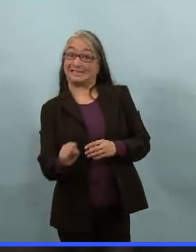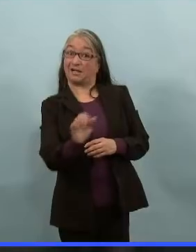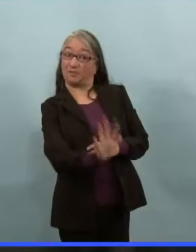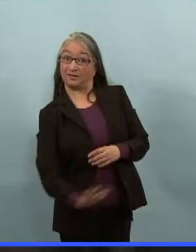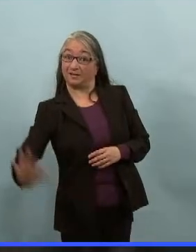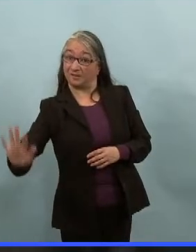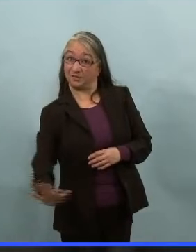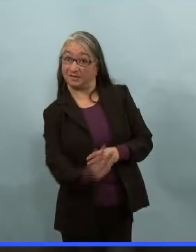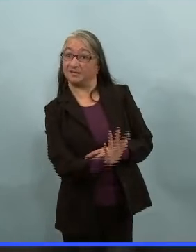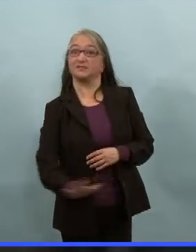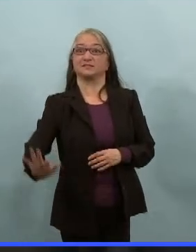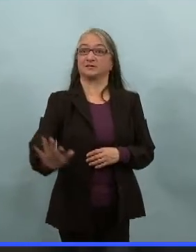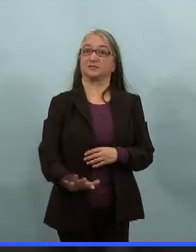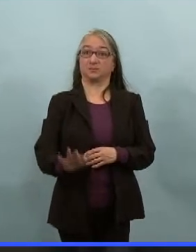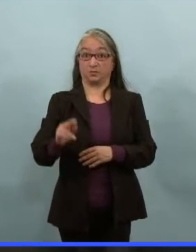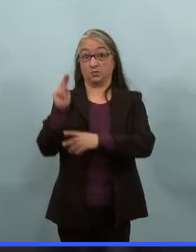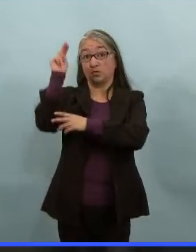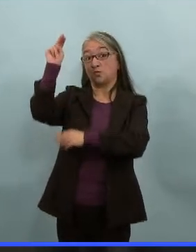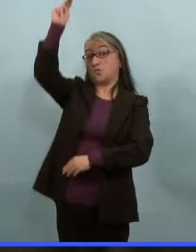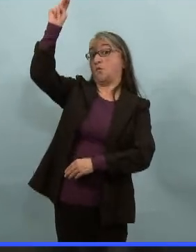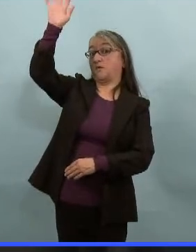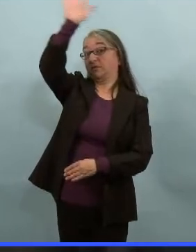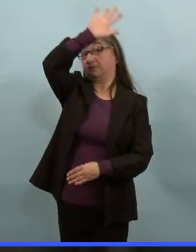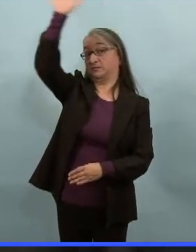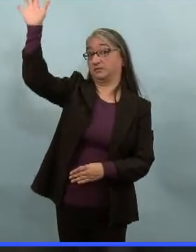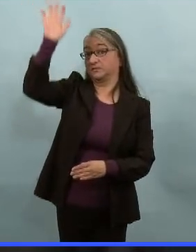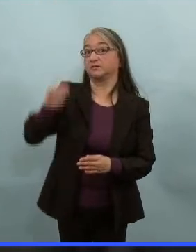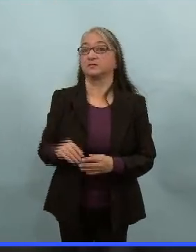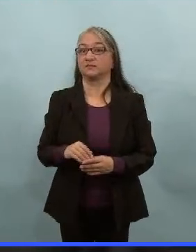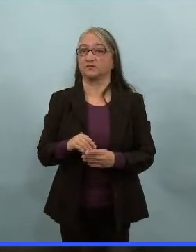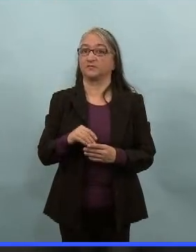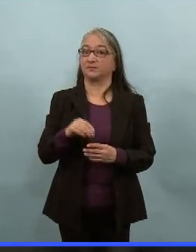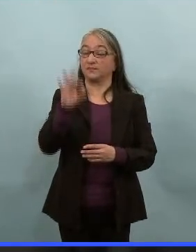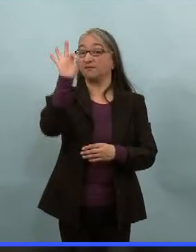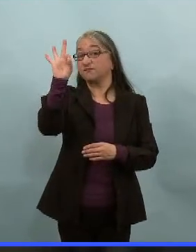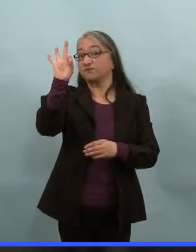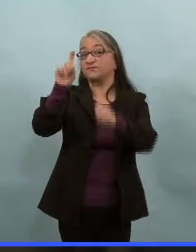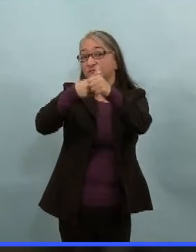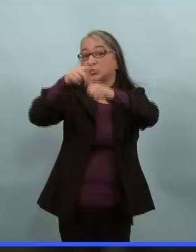health authority it's going to get into first nations communities as well so we've been very